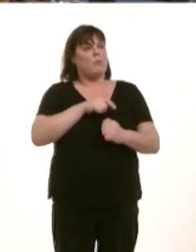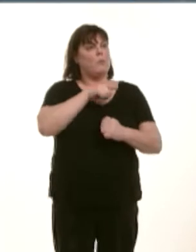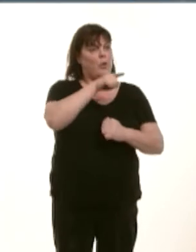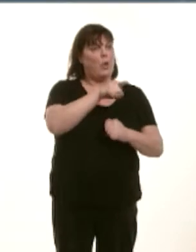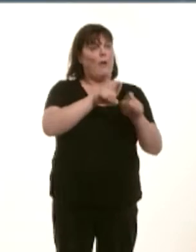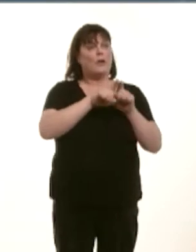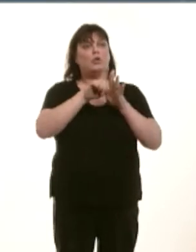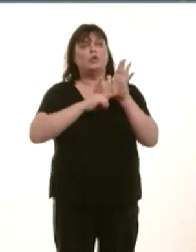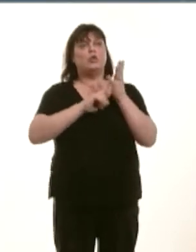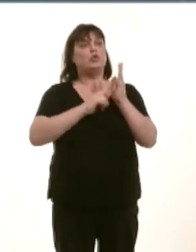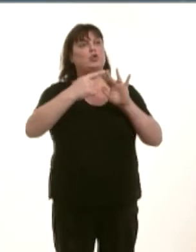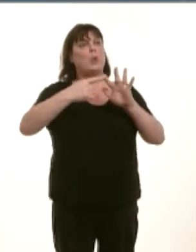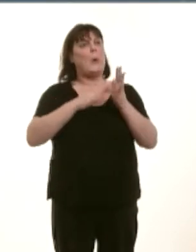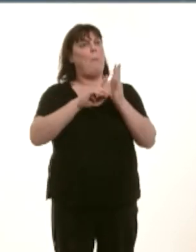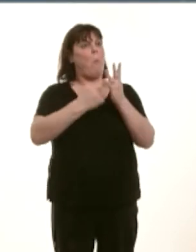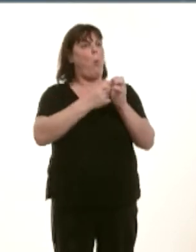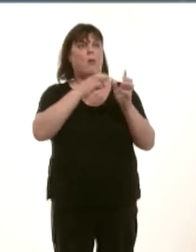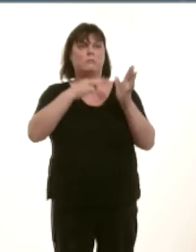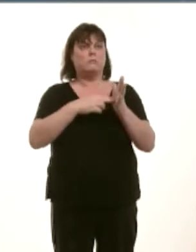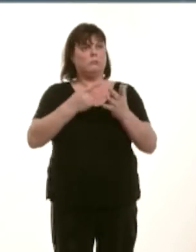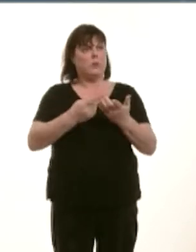some of the great news thatís coming out of our universities. Iím sure youíll agree